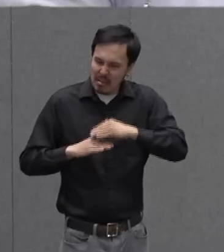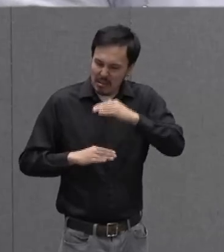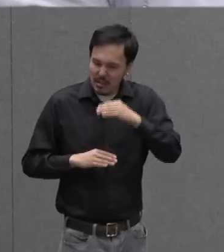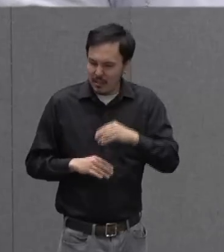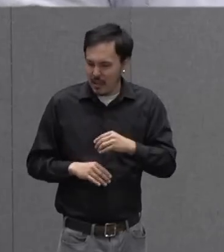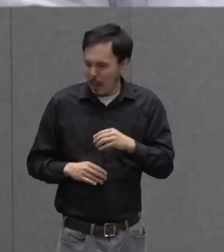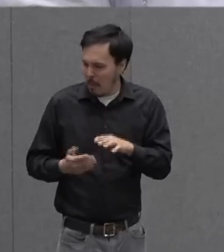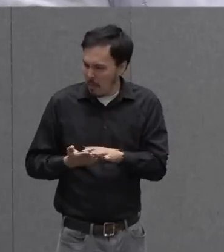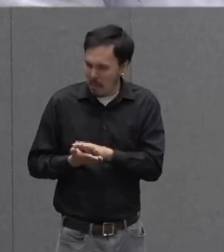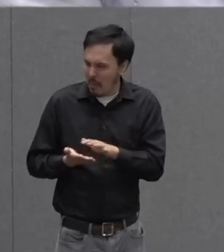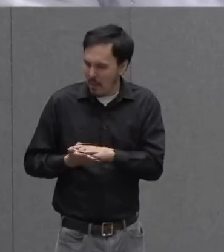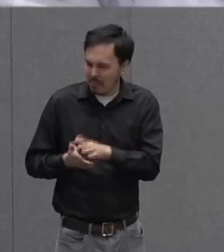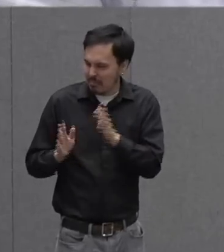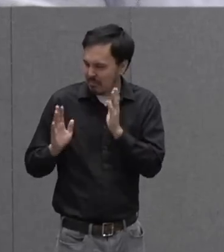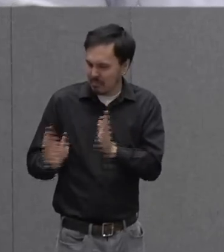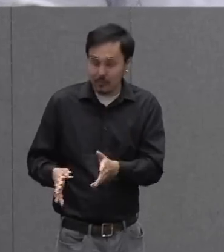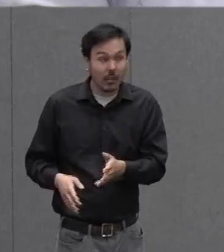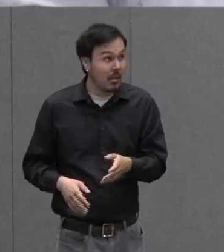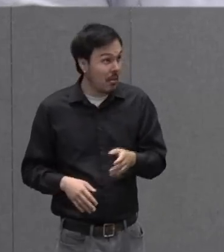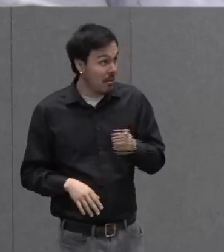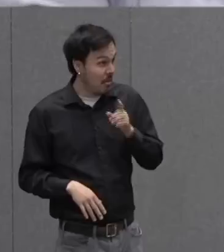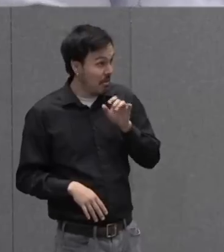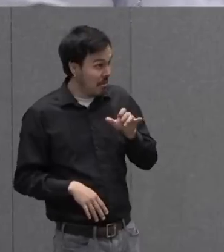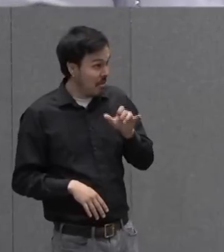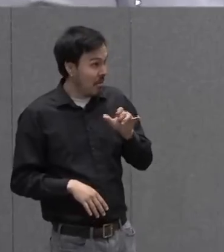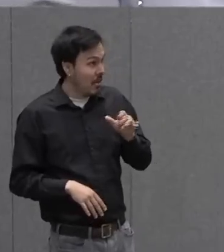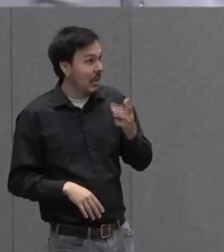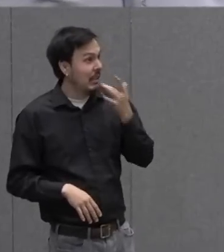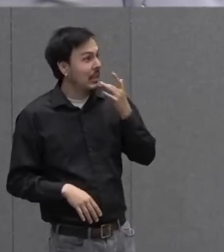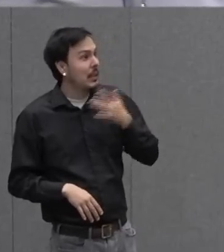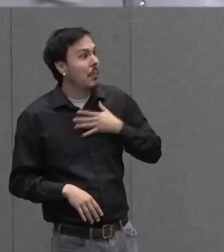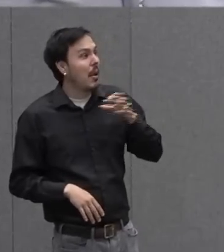Oh, then taste my furry box monster.